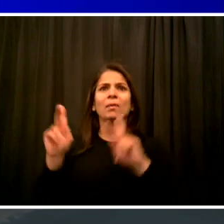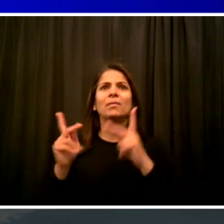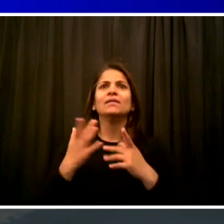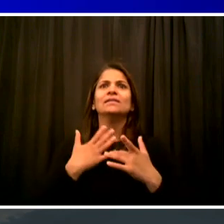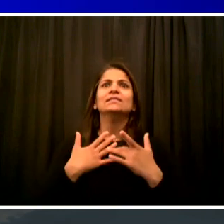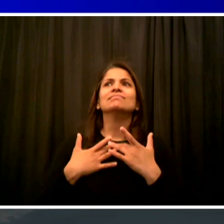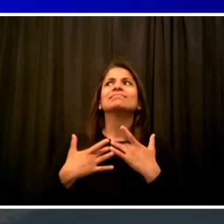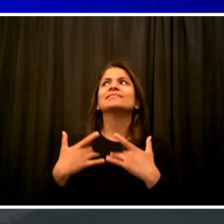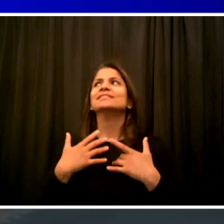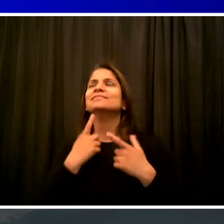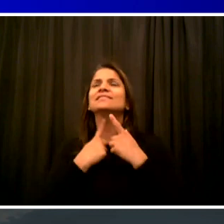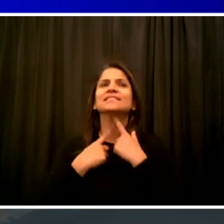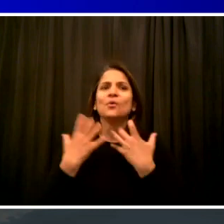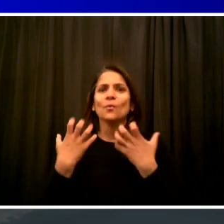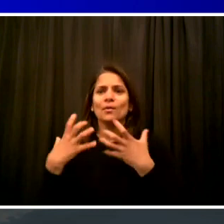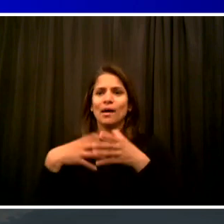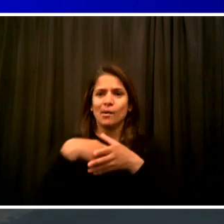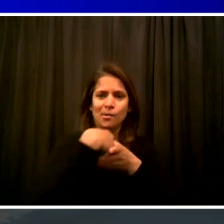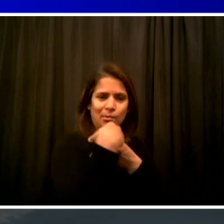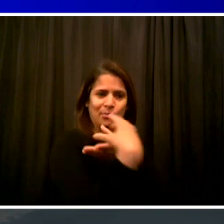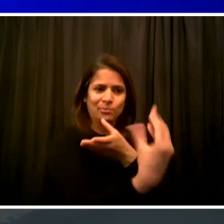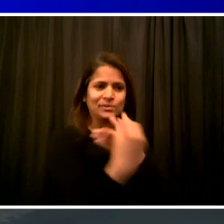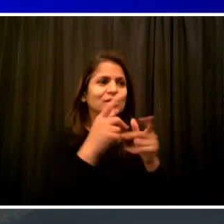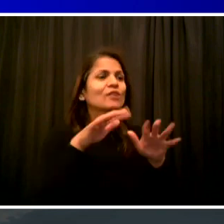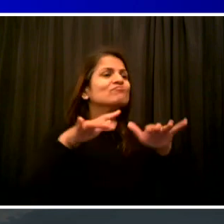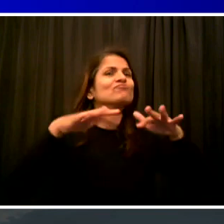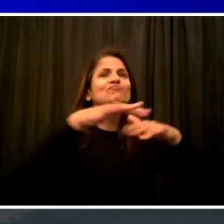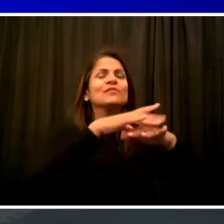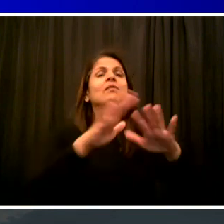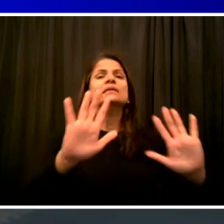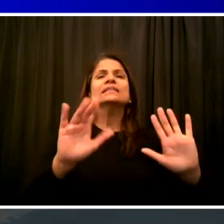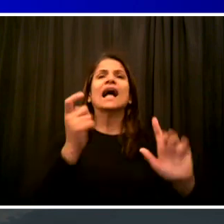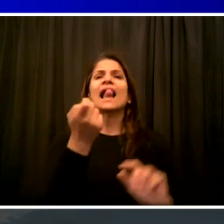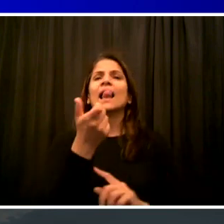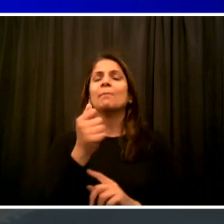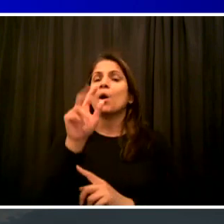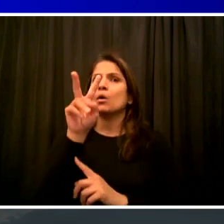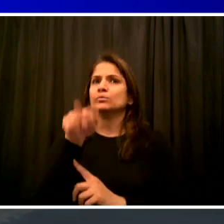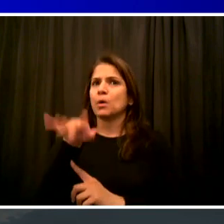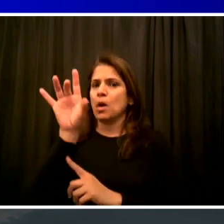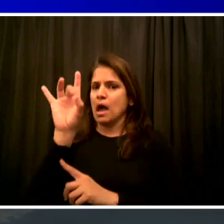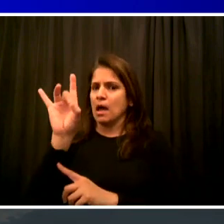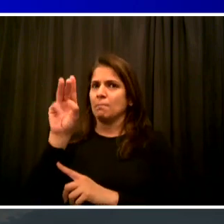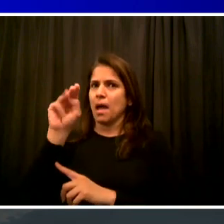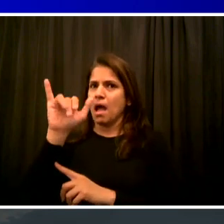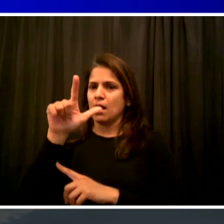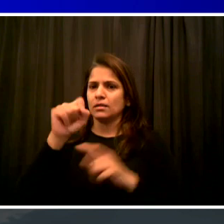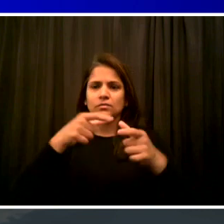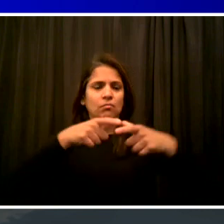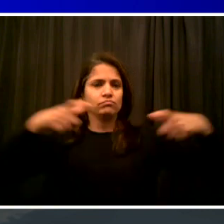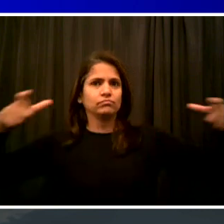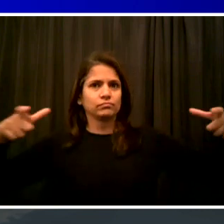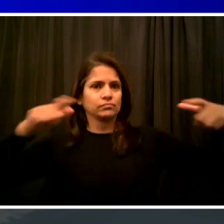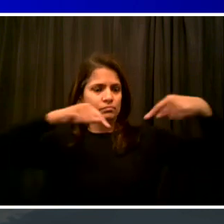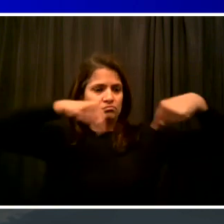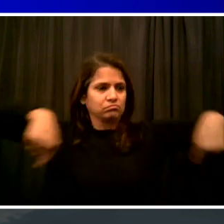PEOPLE ARE GRAVIATTING TO PARKS. WE WANT TO MAKE SURE THERE'S AMPLE SPACE SO THERE ISN'T